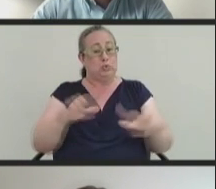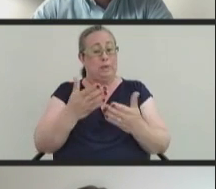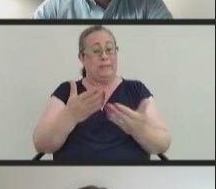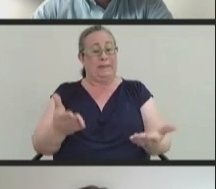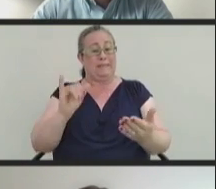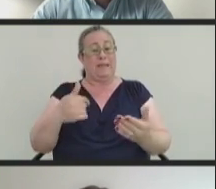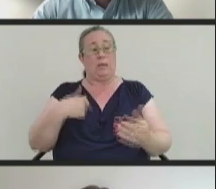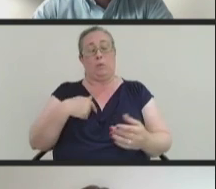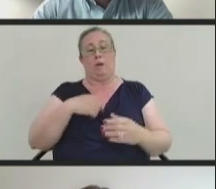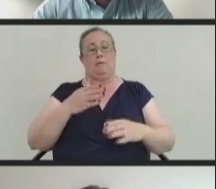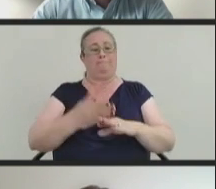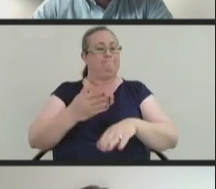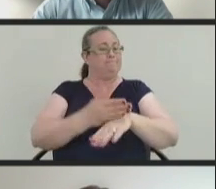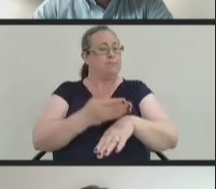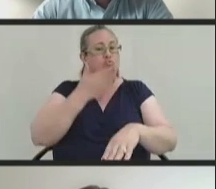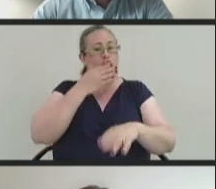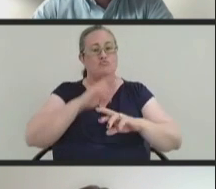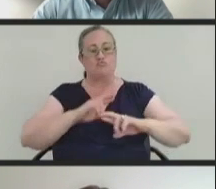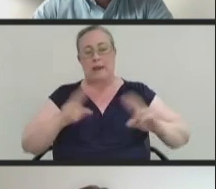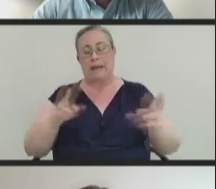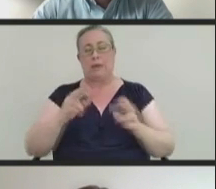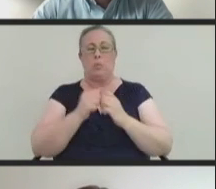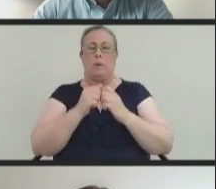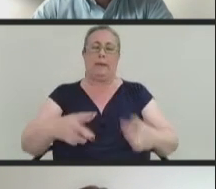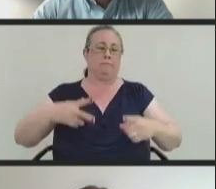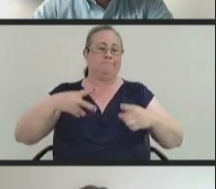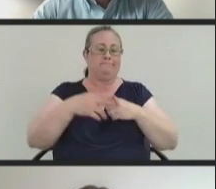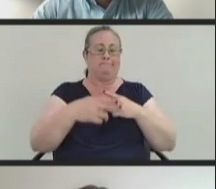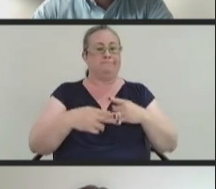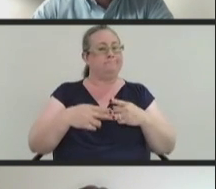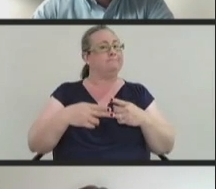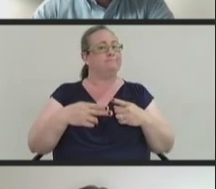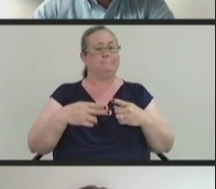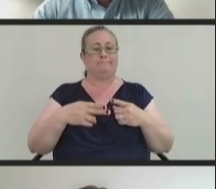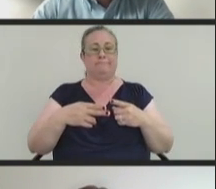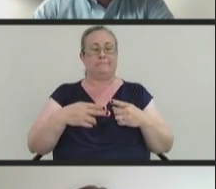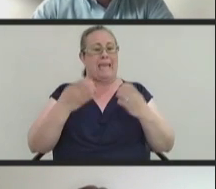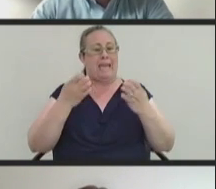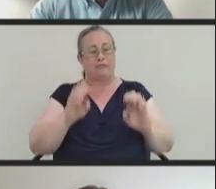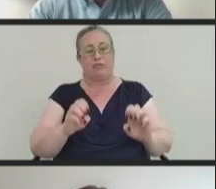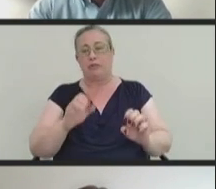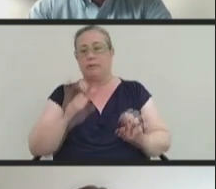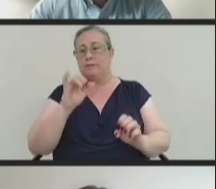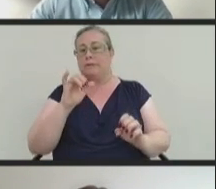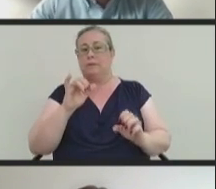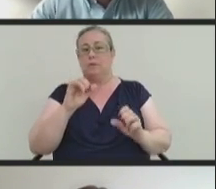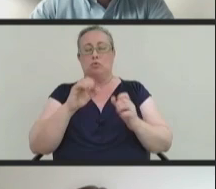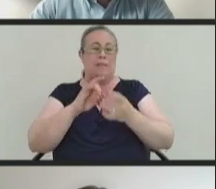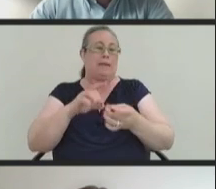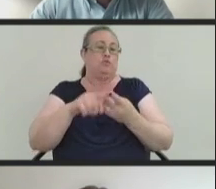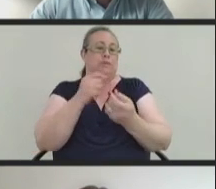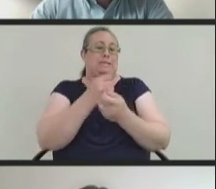ready without cutting any channels or cutting any of our efforts at safety and effectiveness.